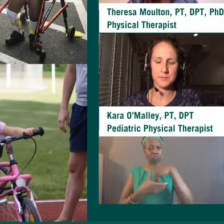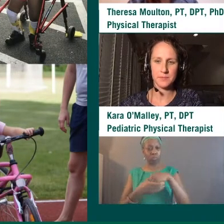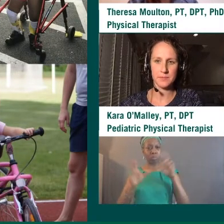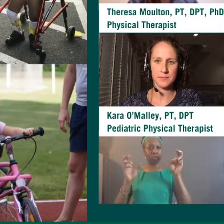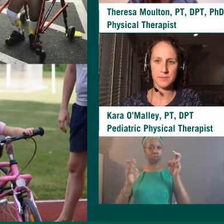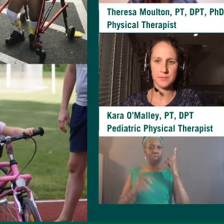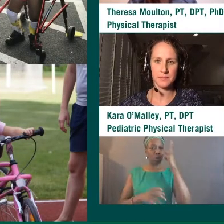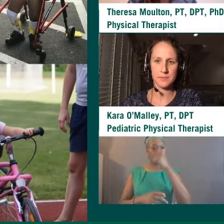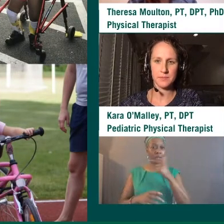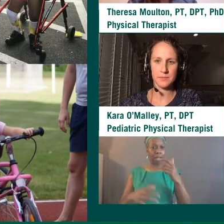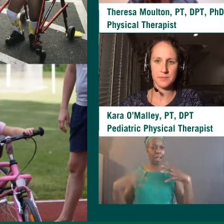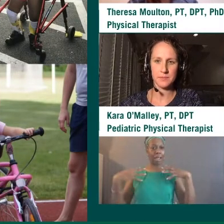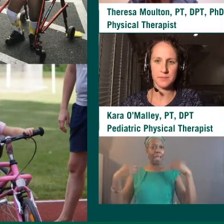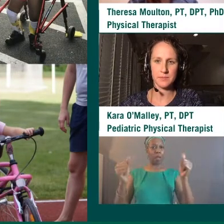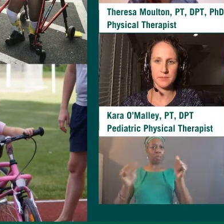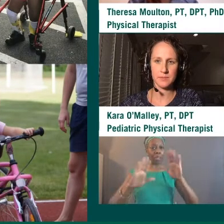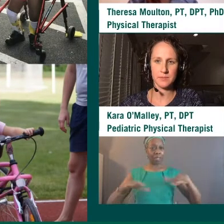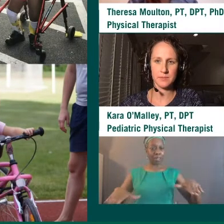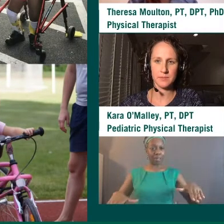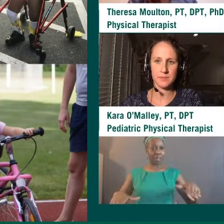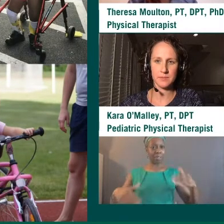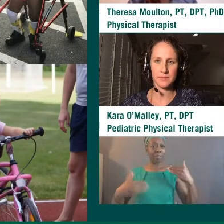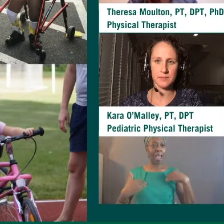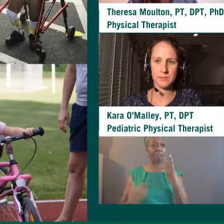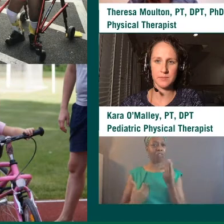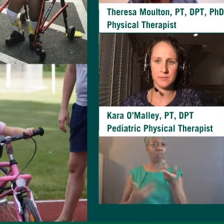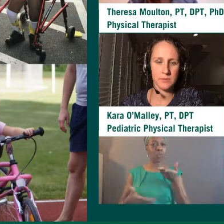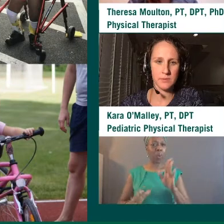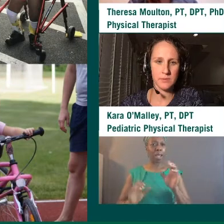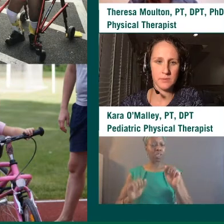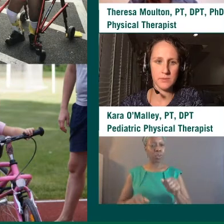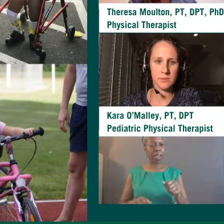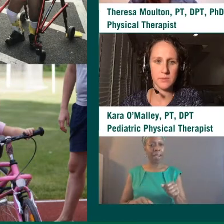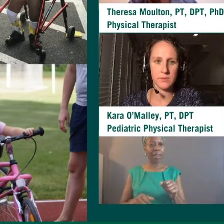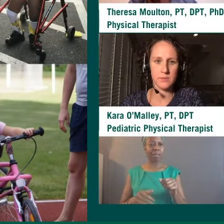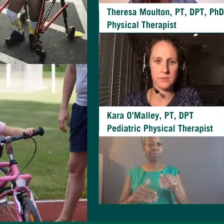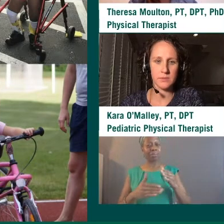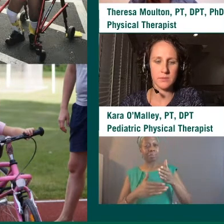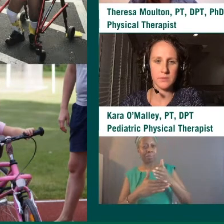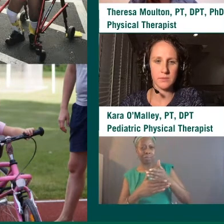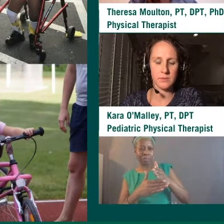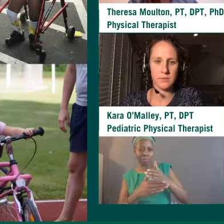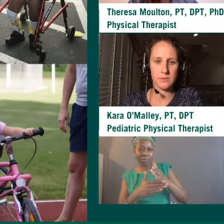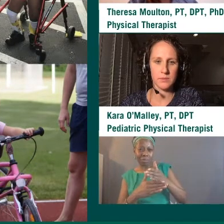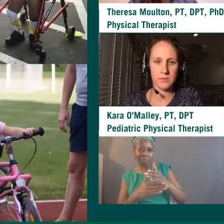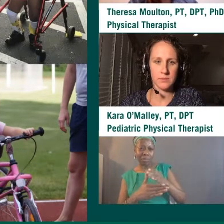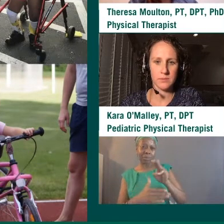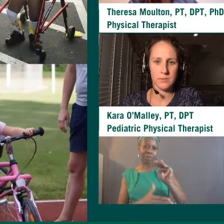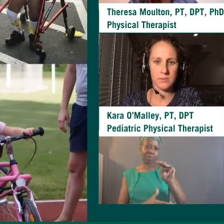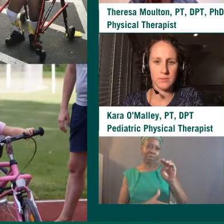So you could either do that in moderate ways where you might be, you know swimming